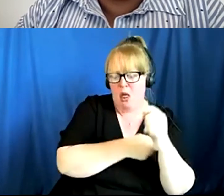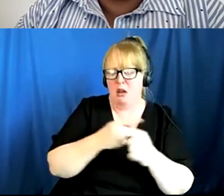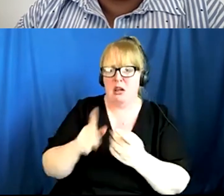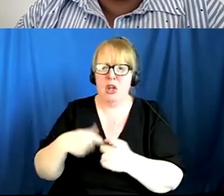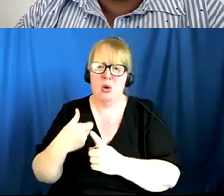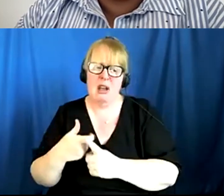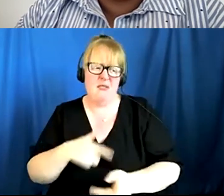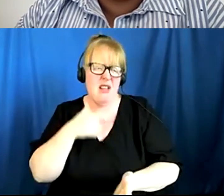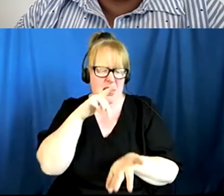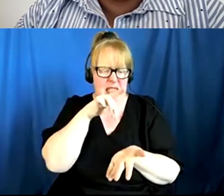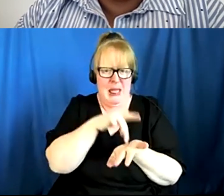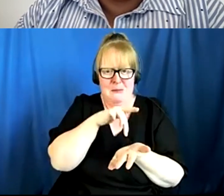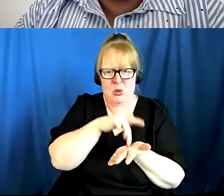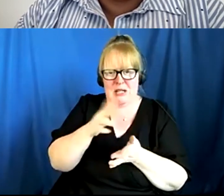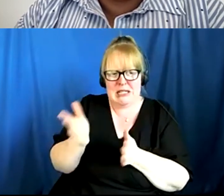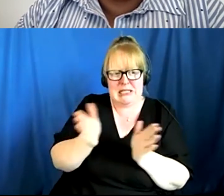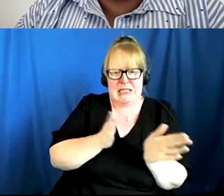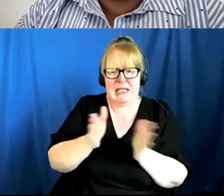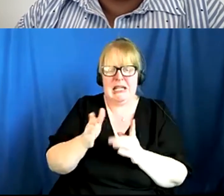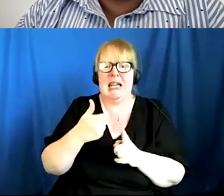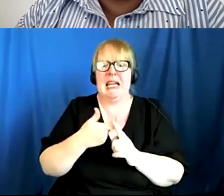I think, I think Kathrin Böhm calls it “translocal”.